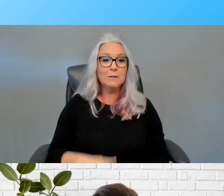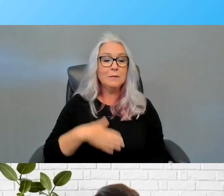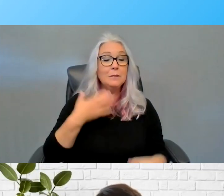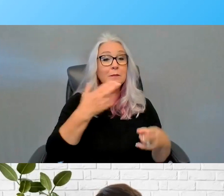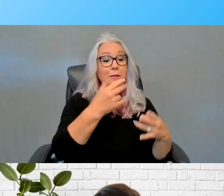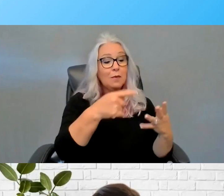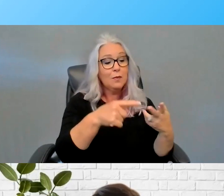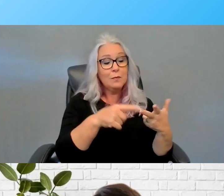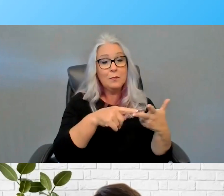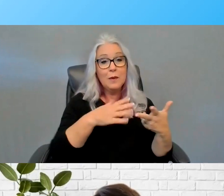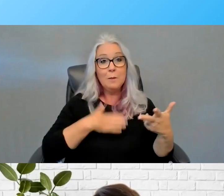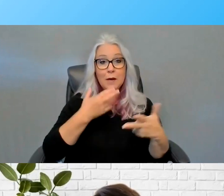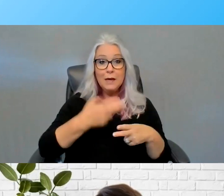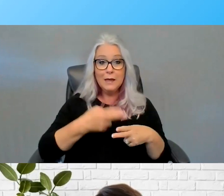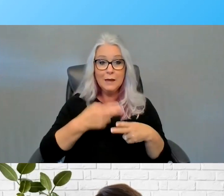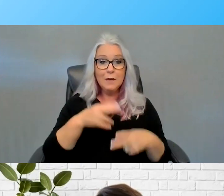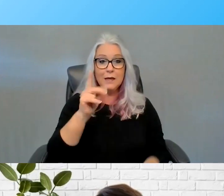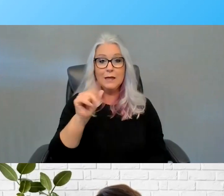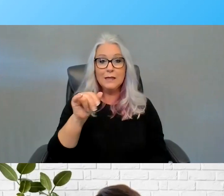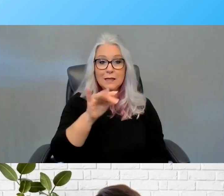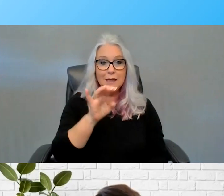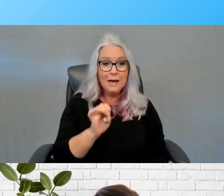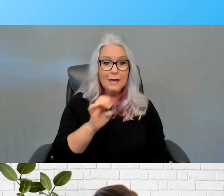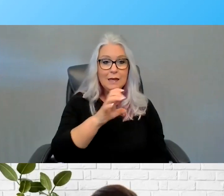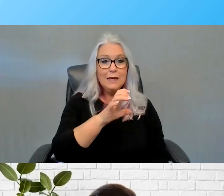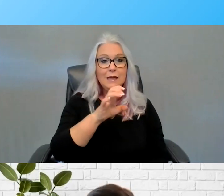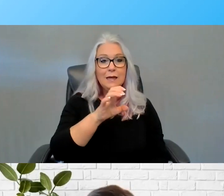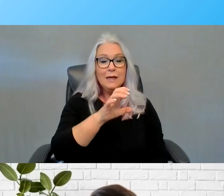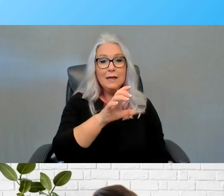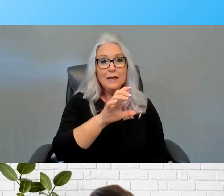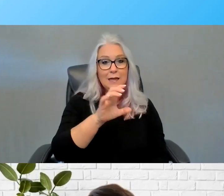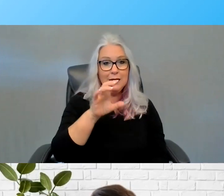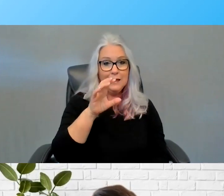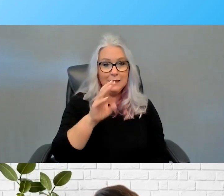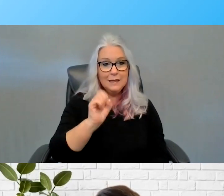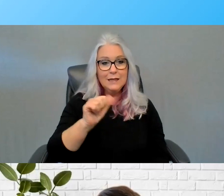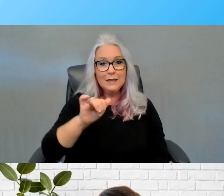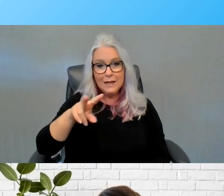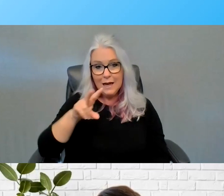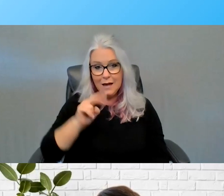Katie Savin. I'm a white nonbinary person with sort dark also graying hair. I'm wearing